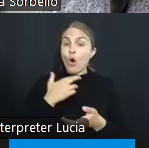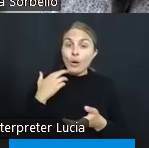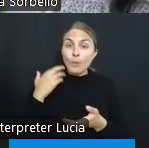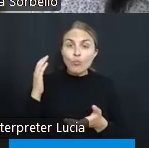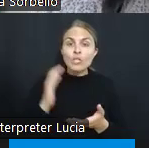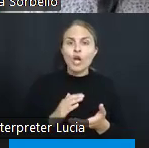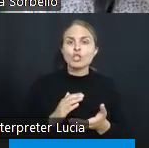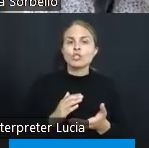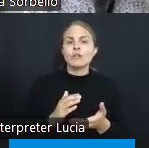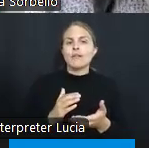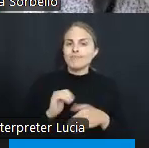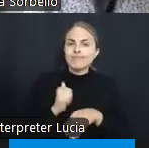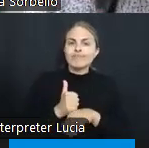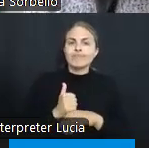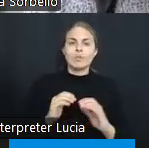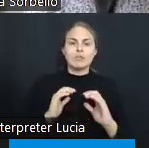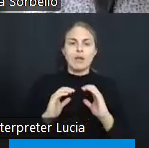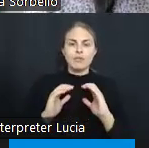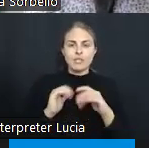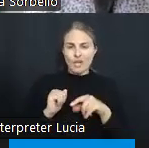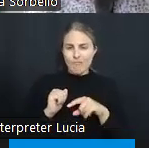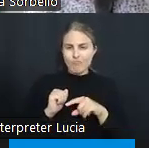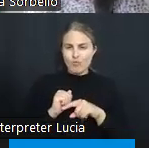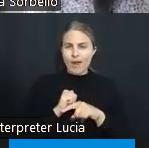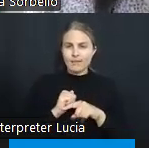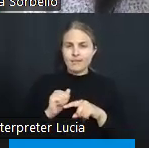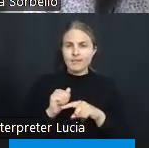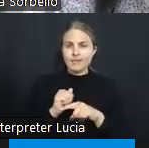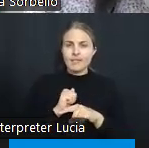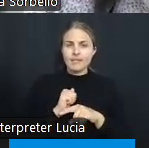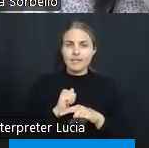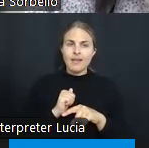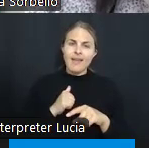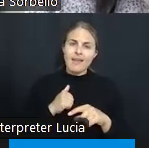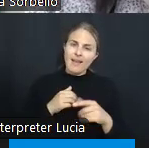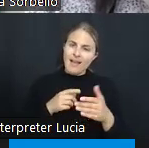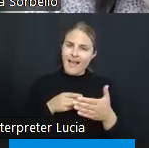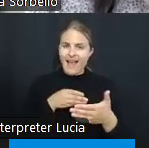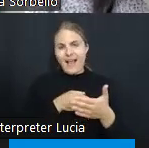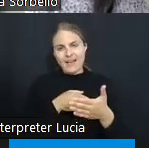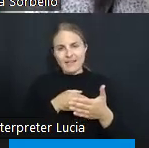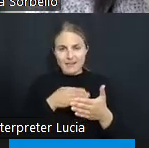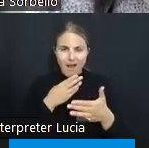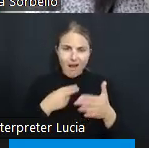antistigmatizing language. It is being able to problem solve and pivot. Some of these conversations do feel a bit